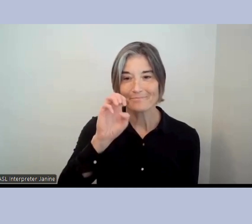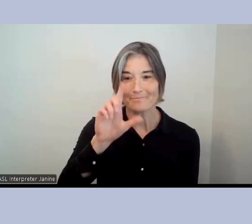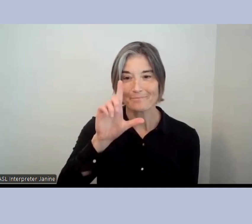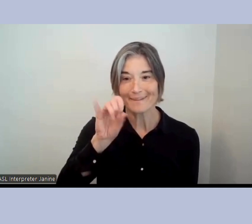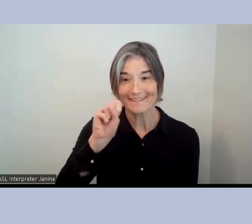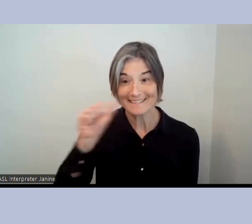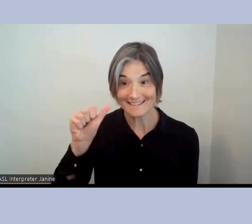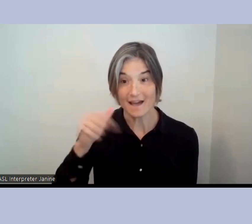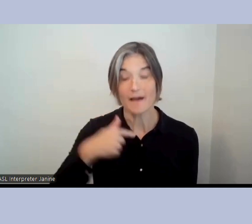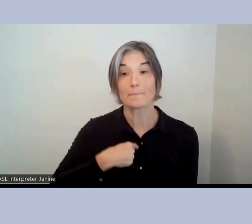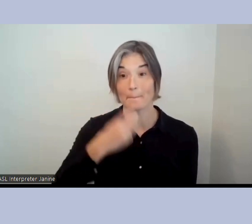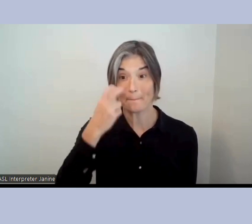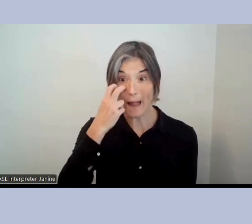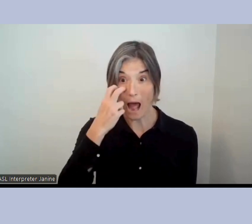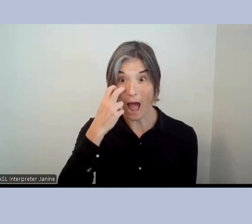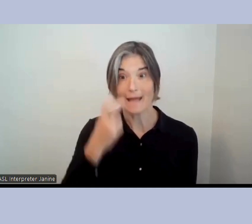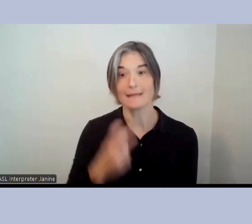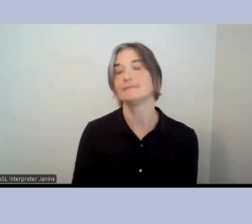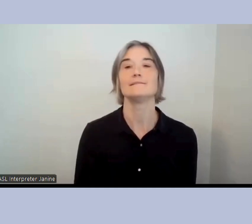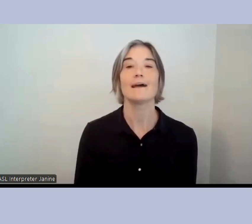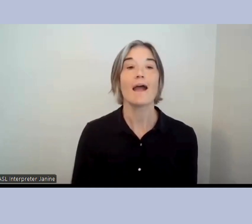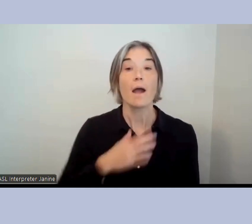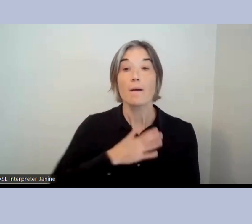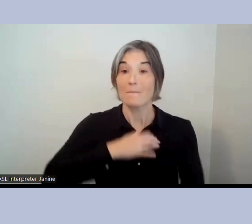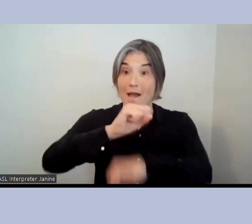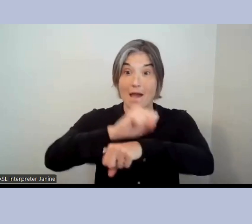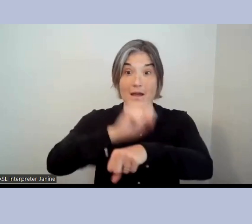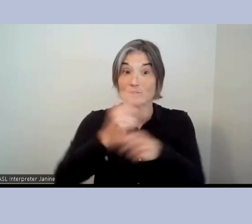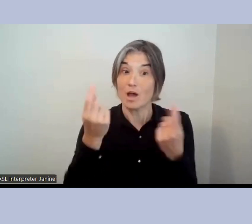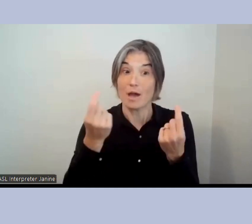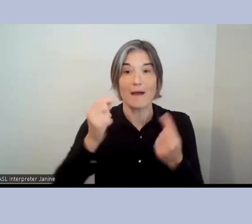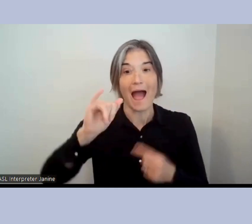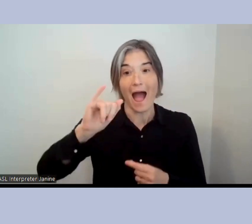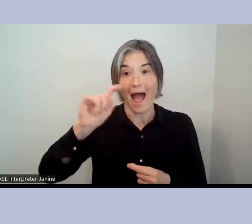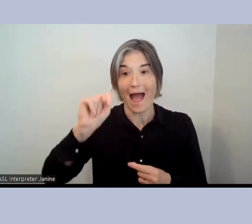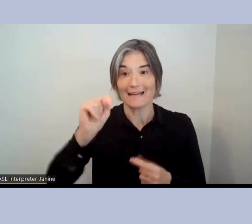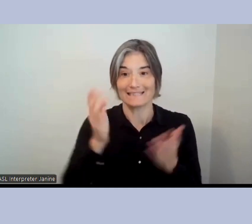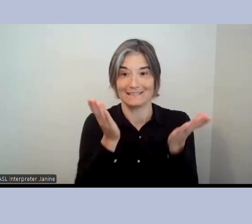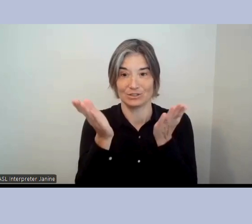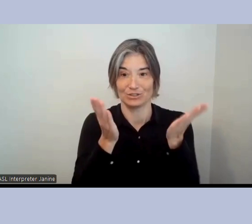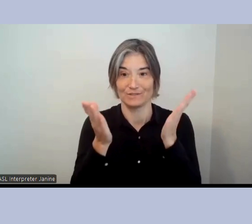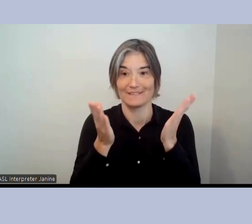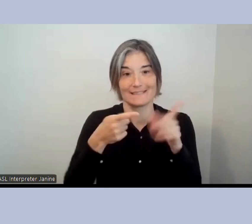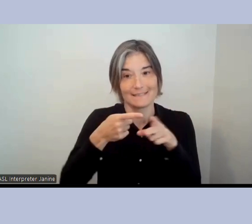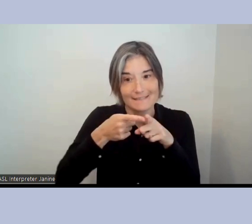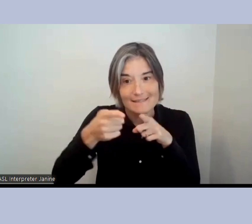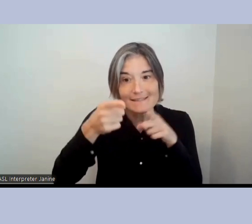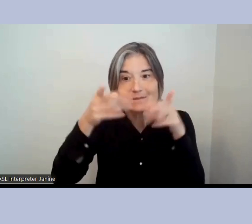I work as an I.T. service specialist, and I need a screen reader